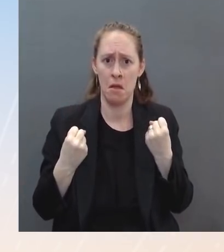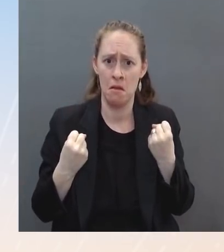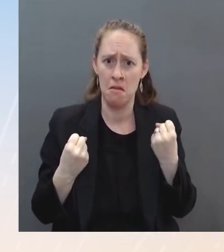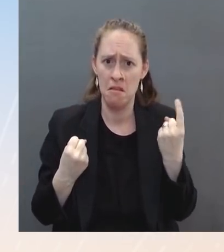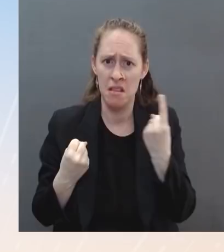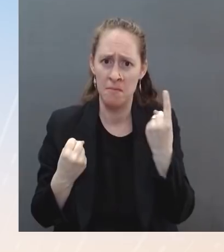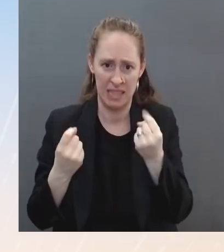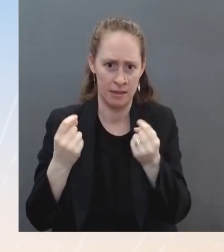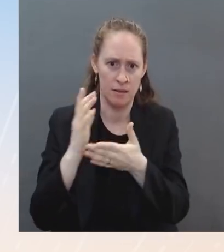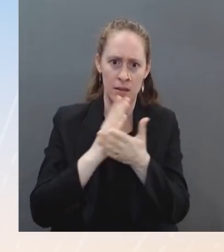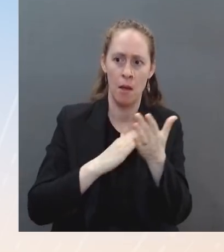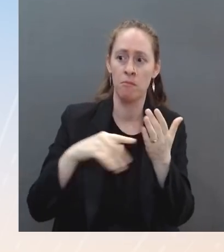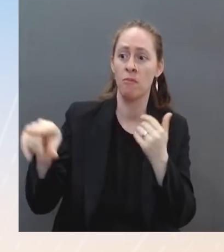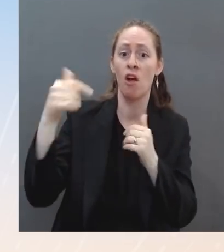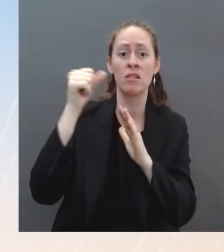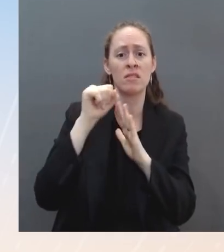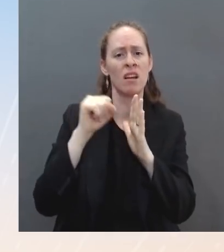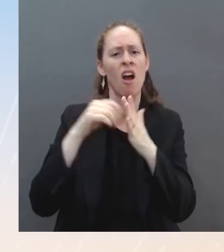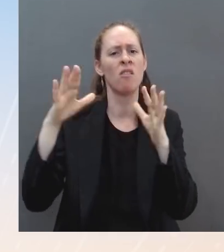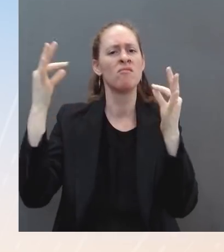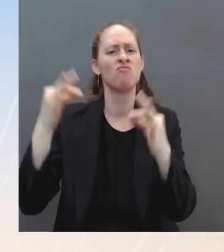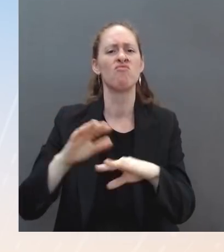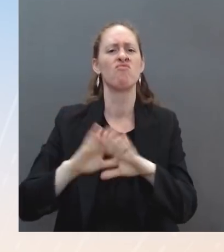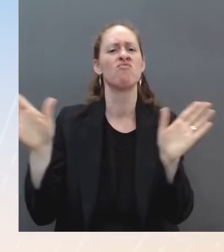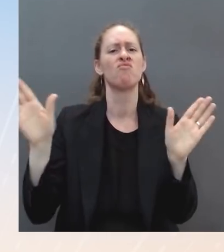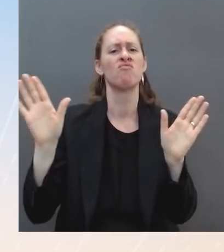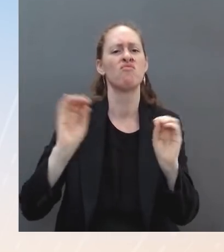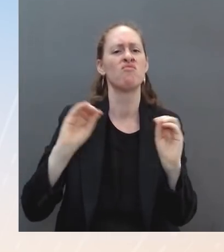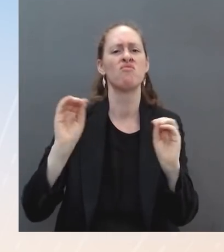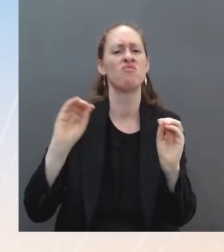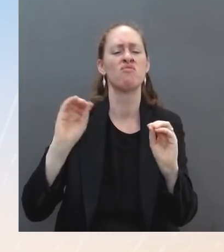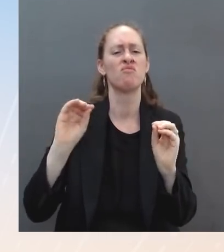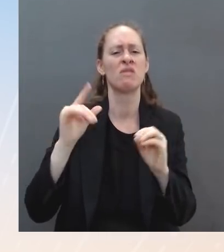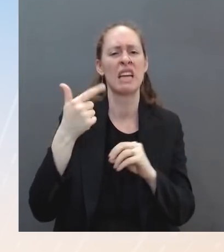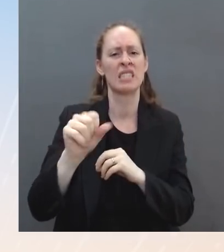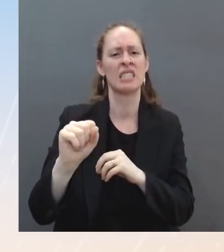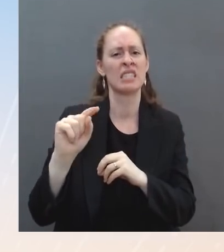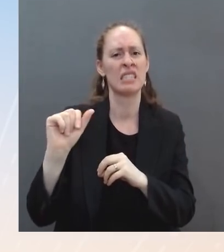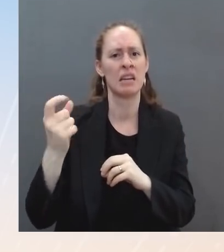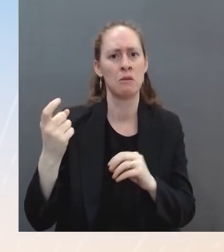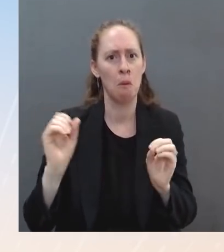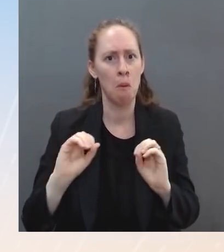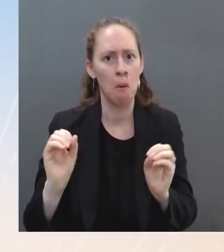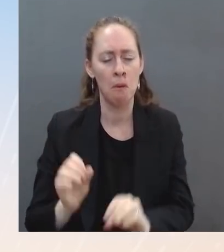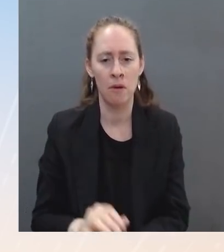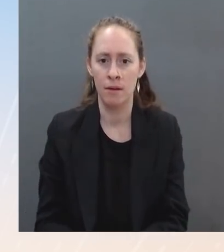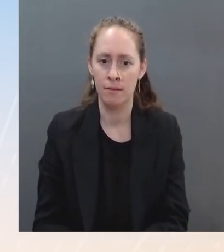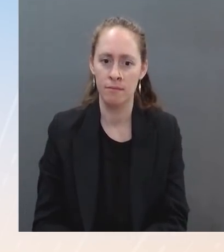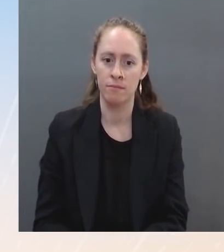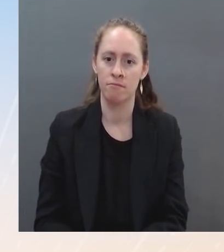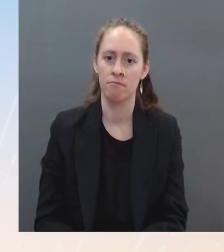Ms. Bedingfield: So, it is -- it is not off the table, in fact. The President is looking at every option to provide relief